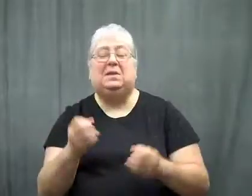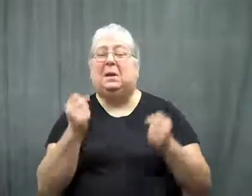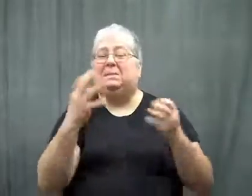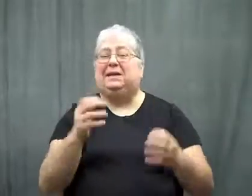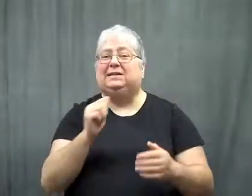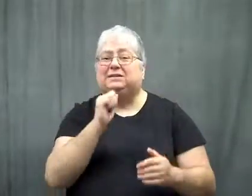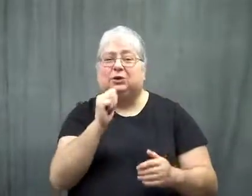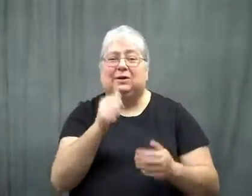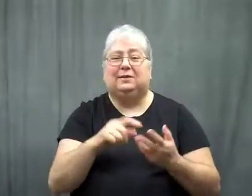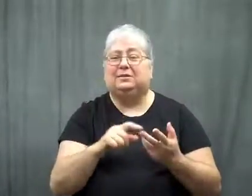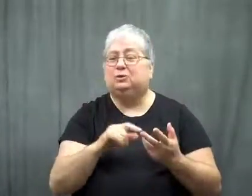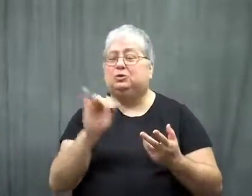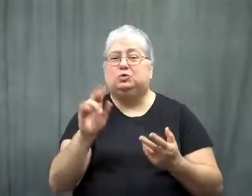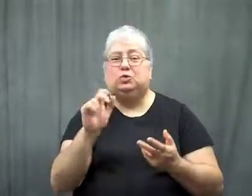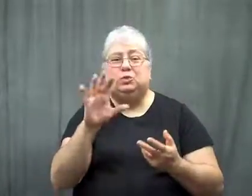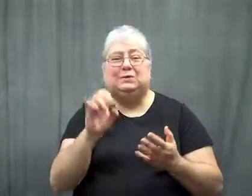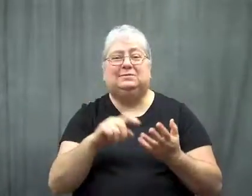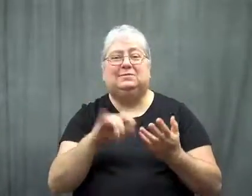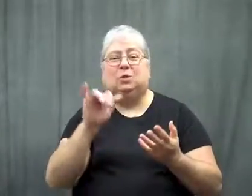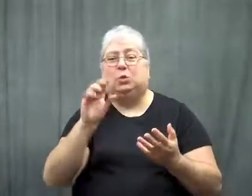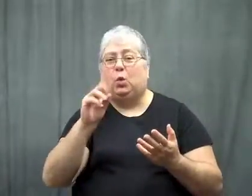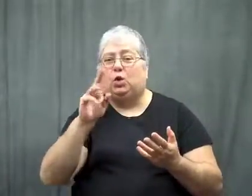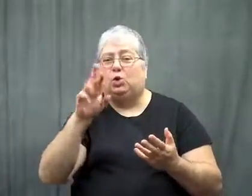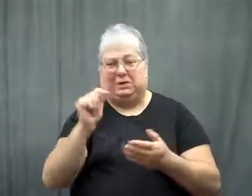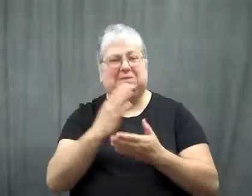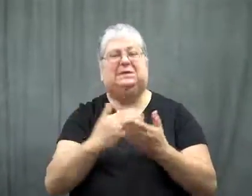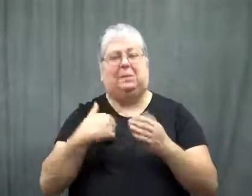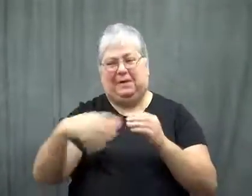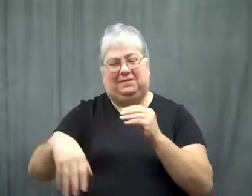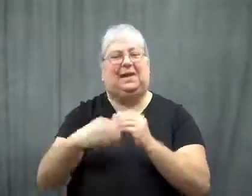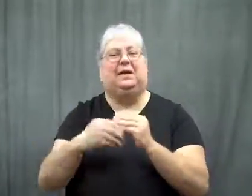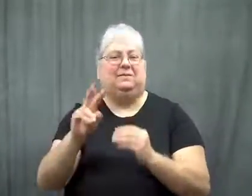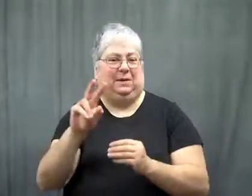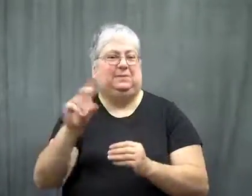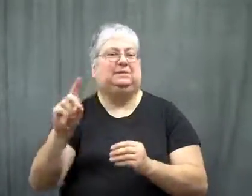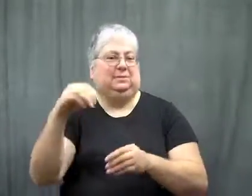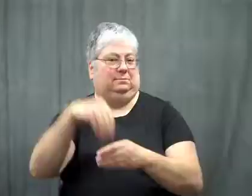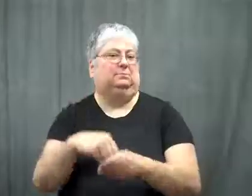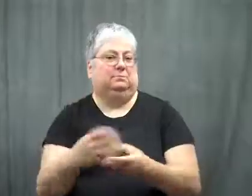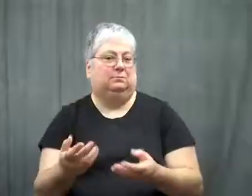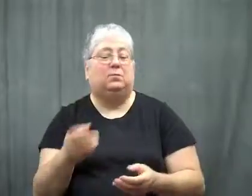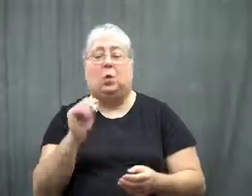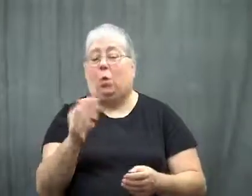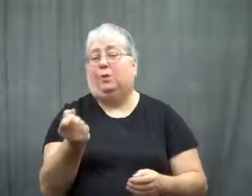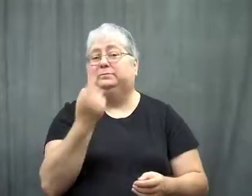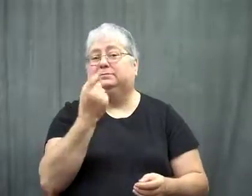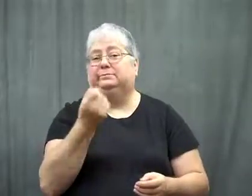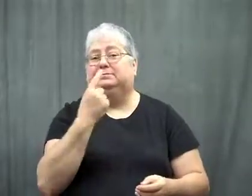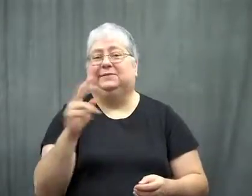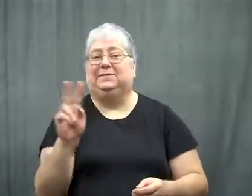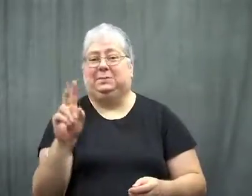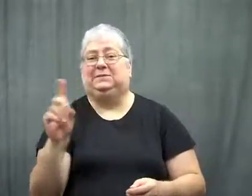Some cereals, juices and yogurts have vitamin D added. Vitamin D supplements can also be taken.